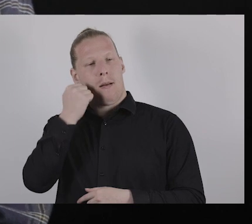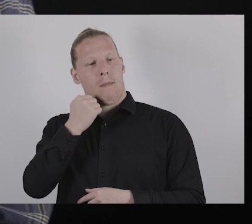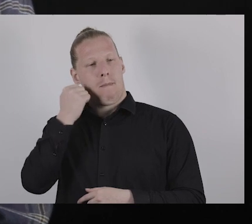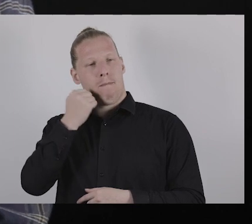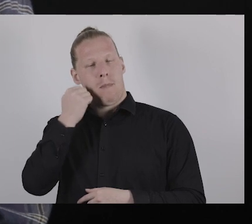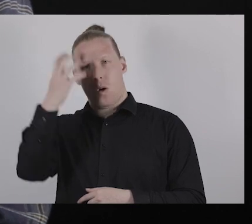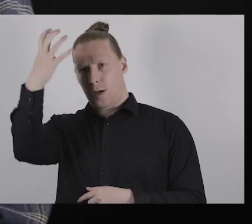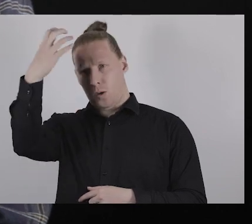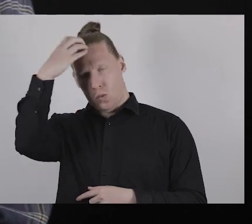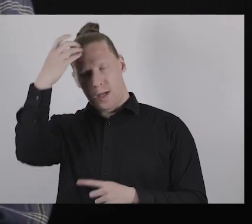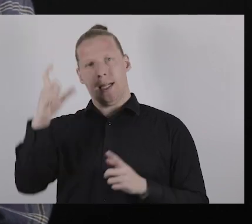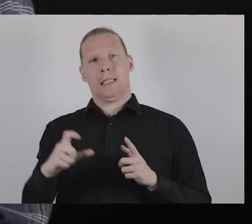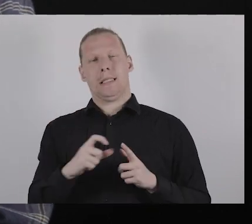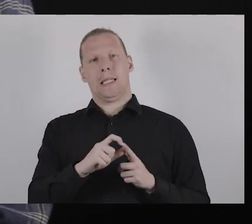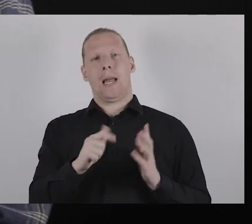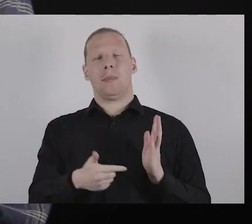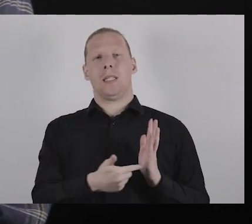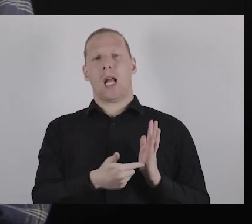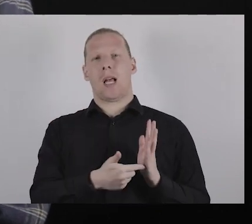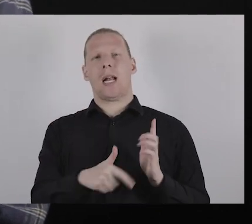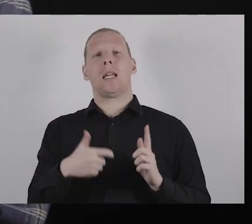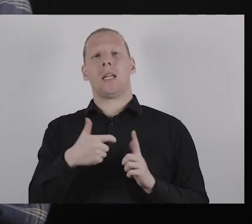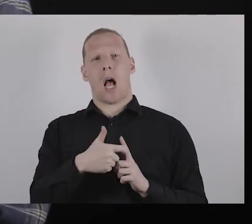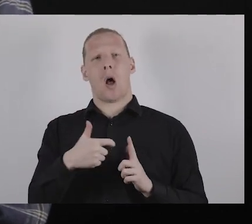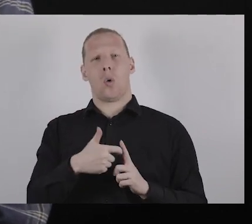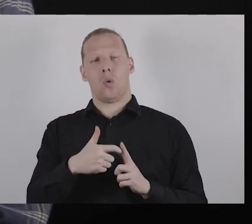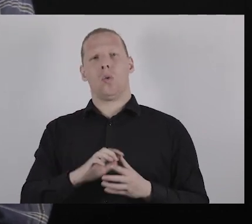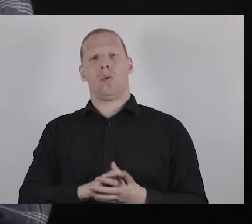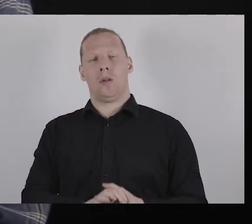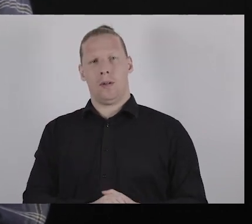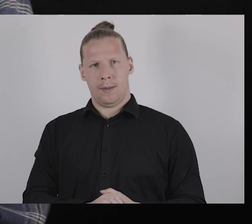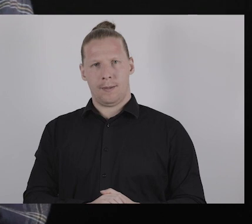Te Arikinui Dame Te Ataairangikaahu.